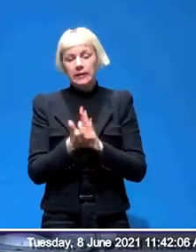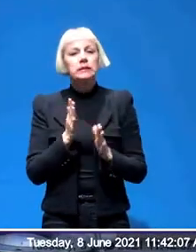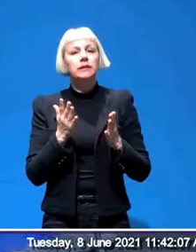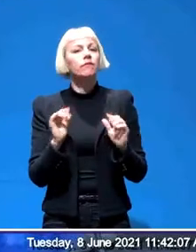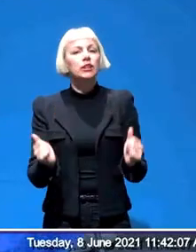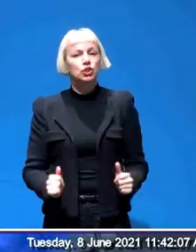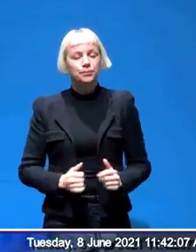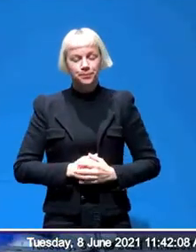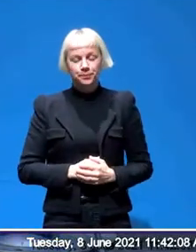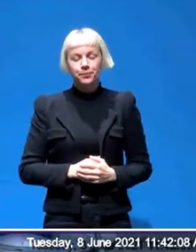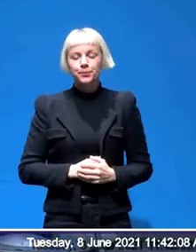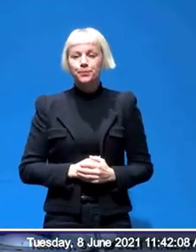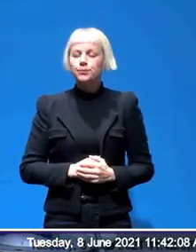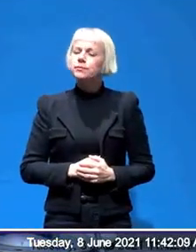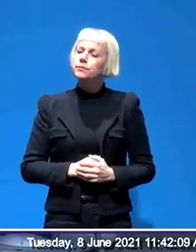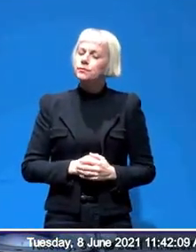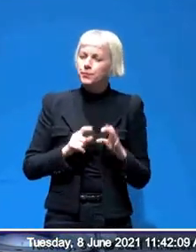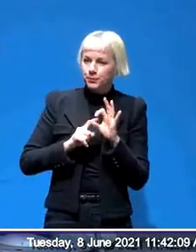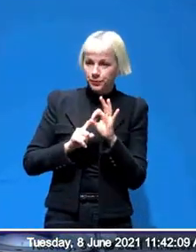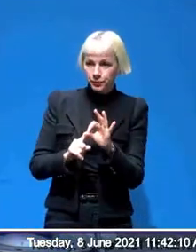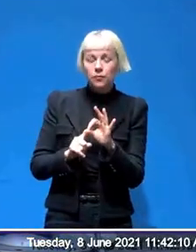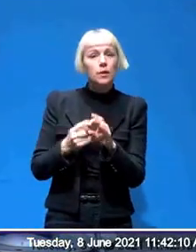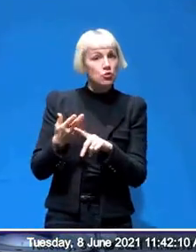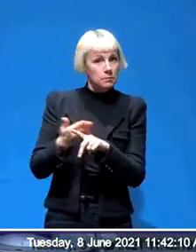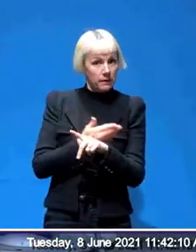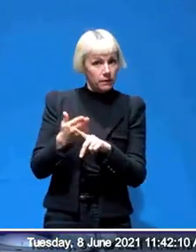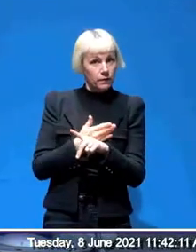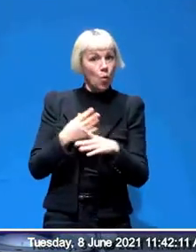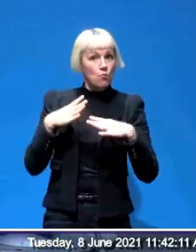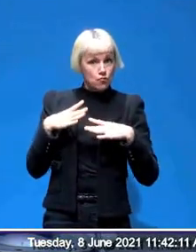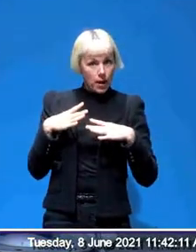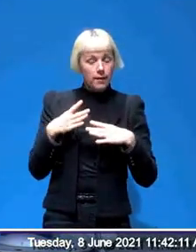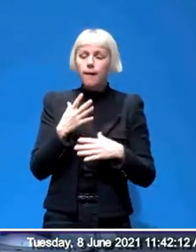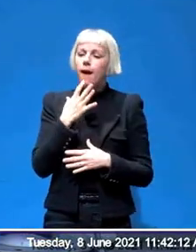You remember I asked you just before the break about paragraph 78